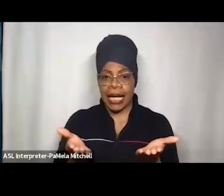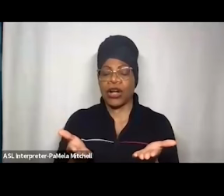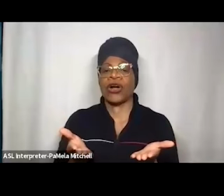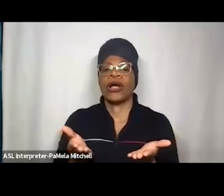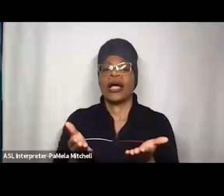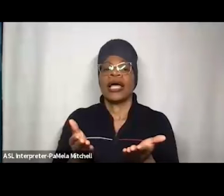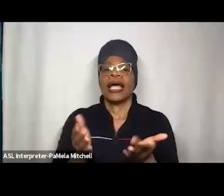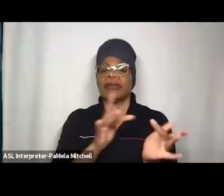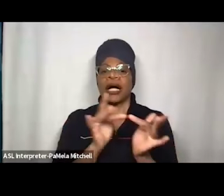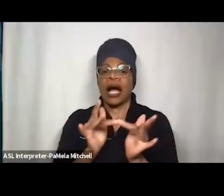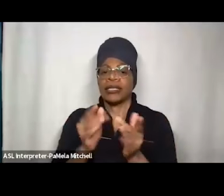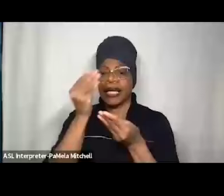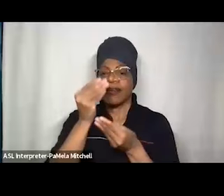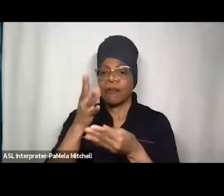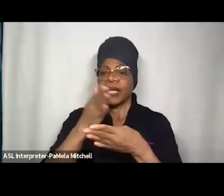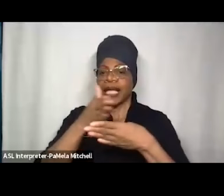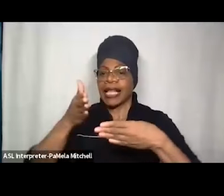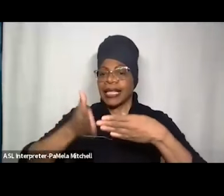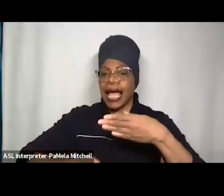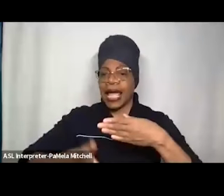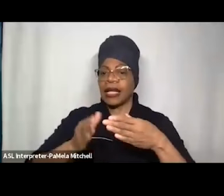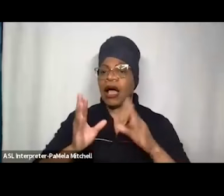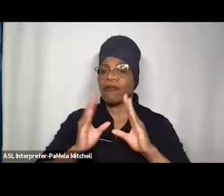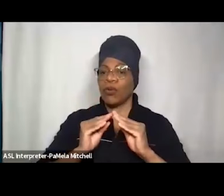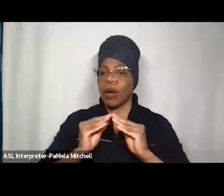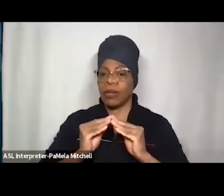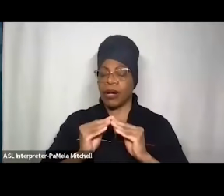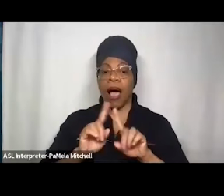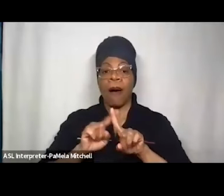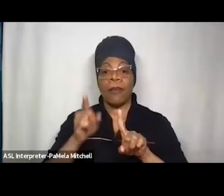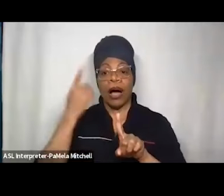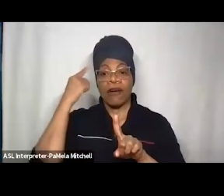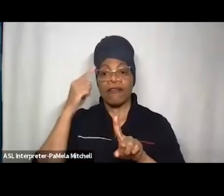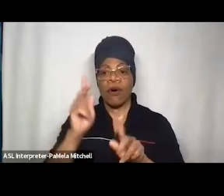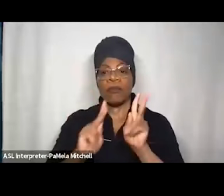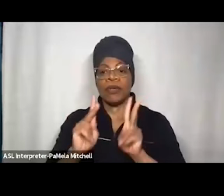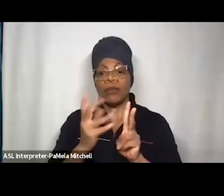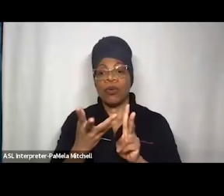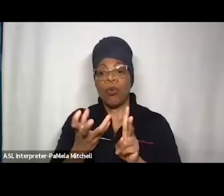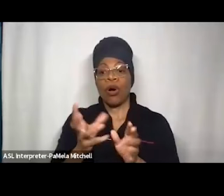at the end of this webinar. But for now, for those of you who would like a Certificate of Attendance,